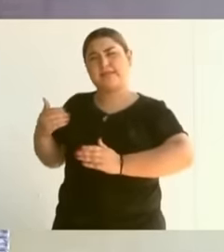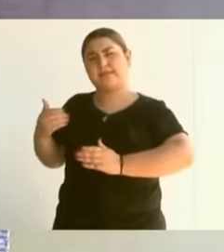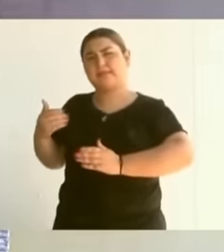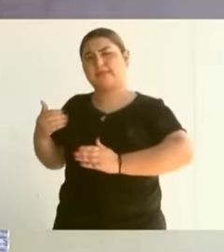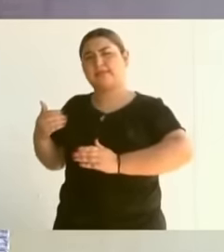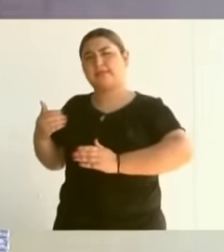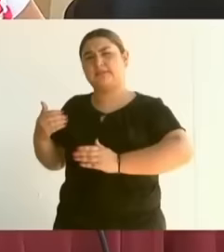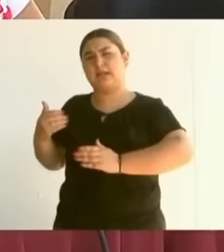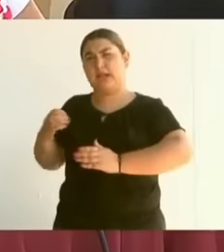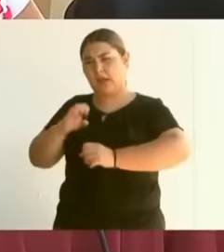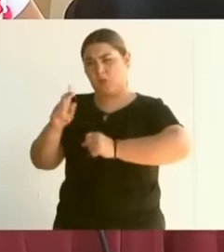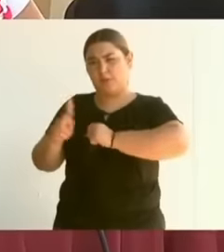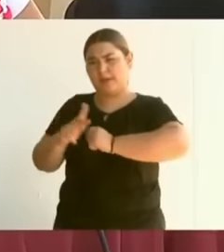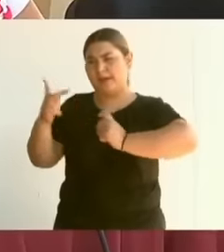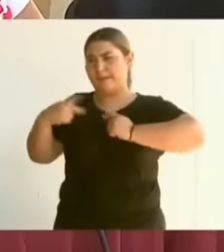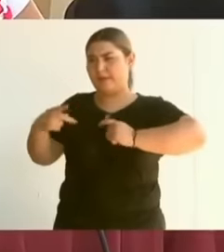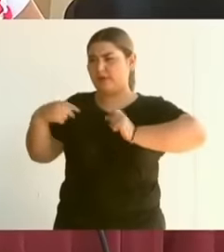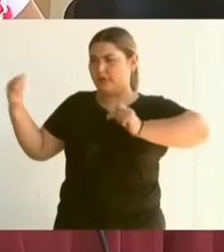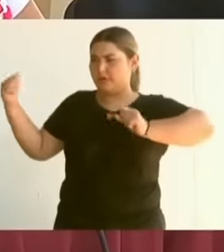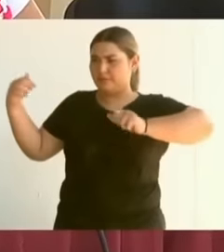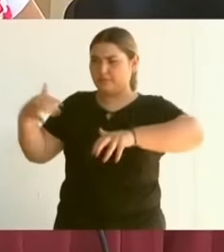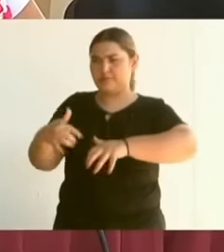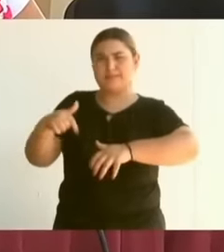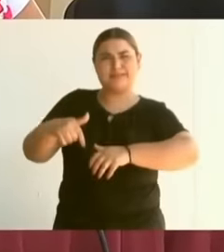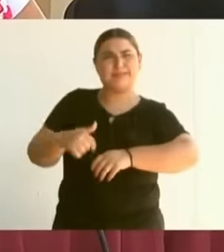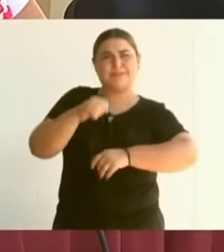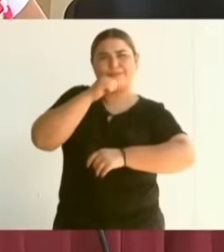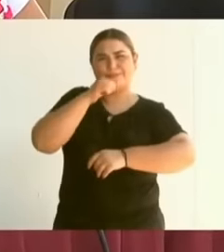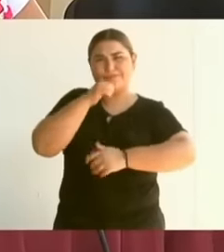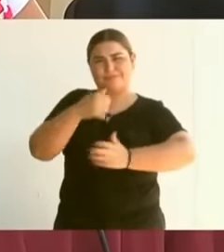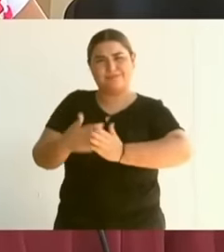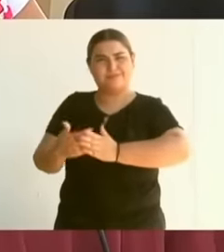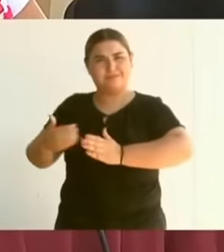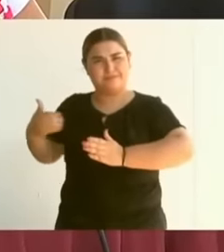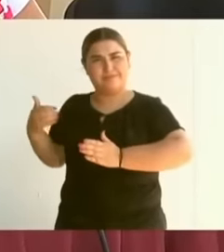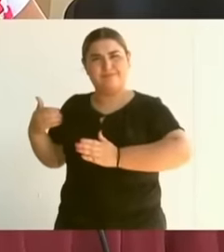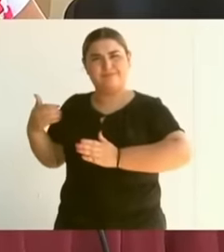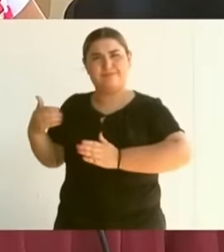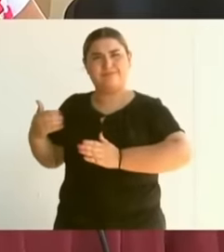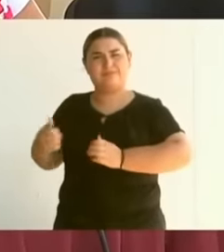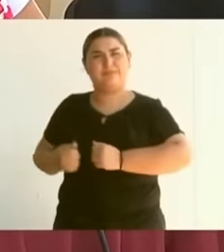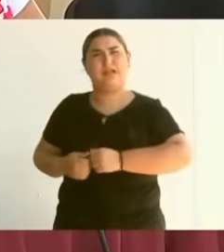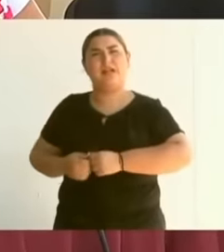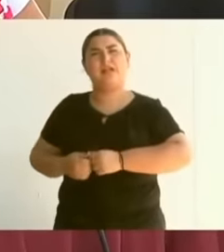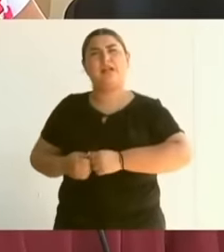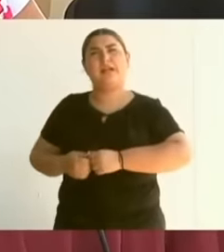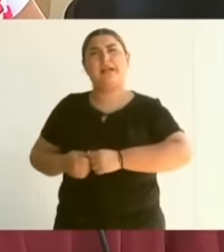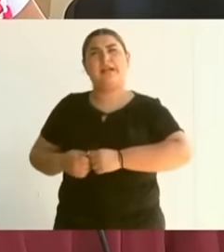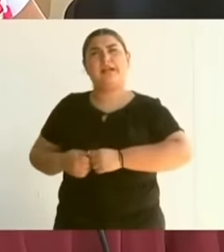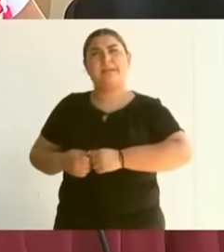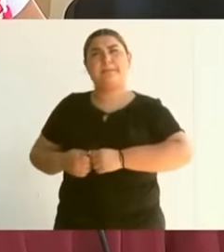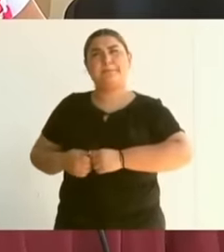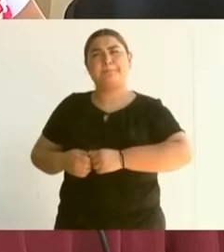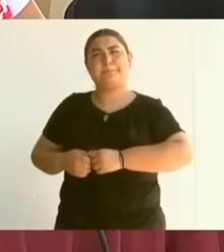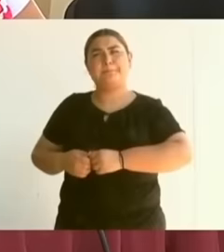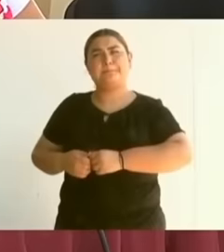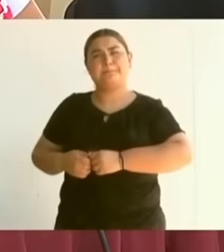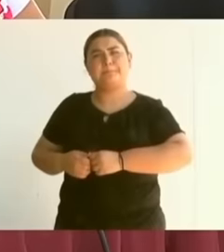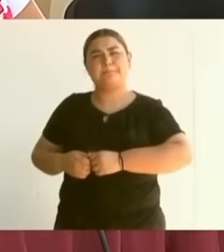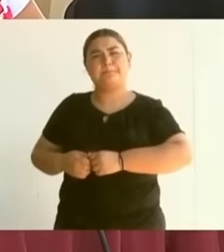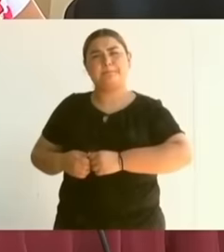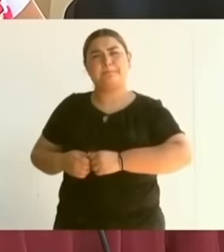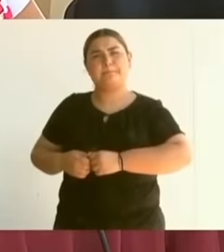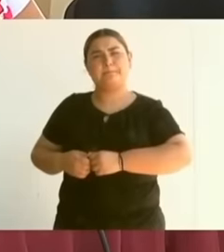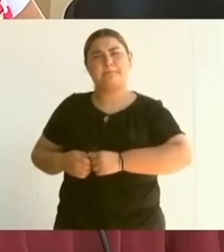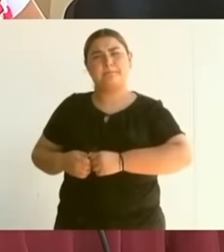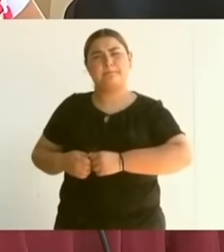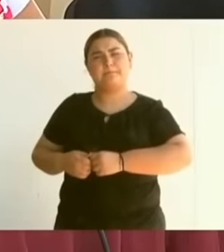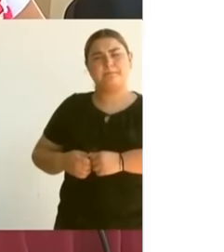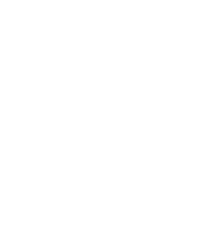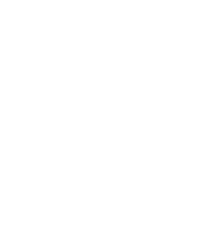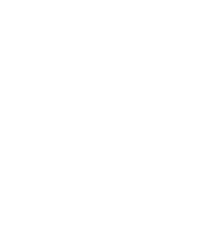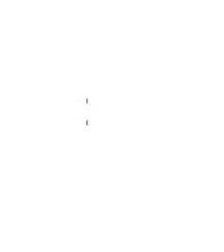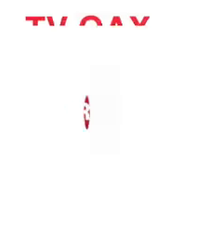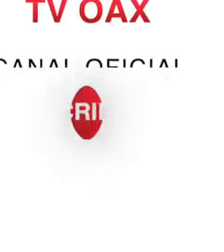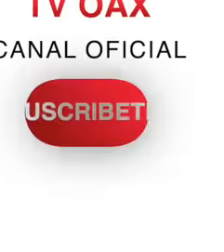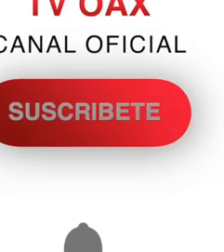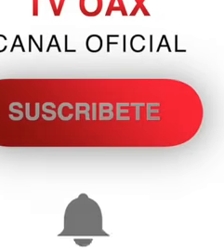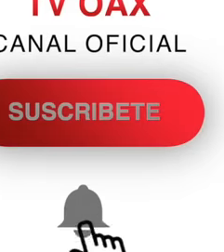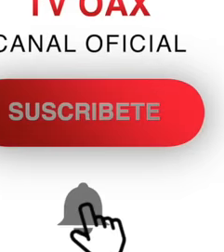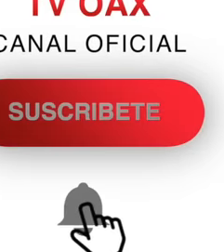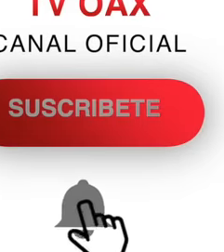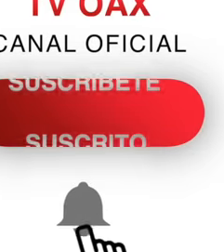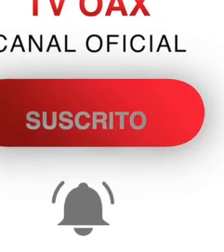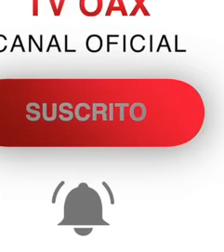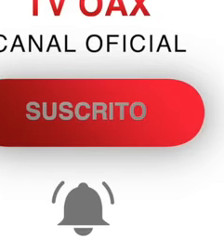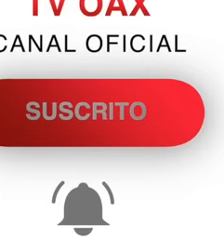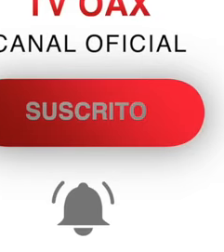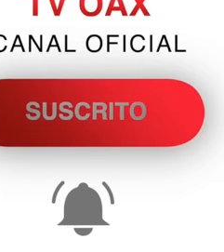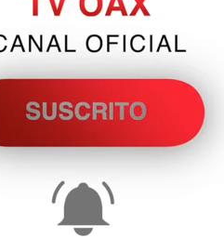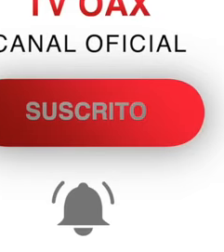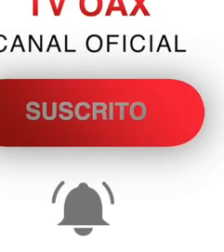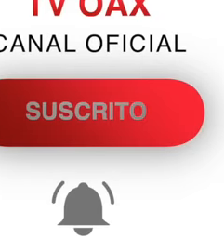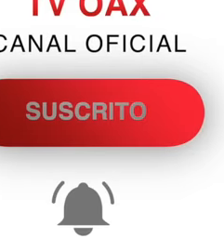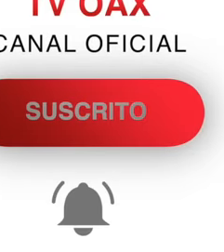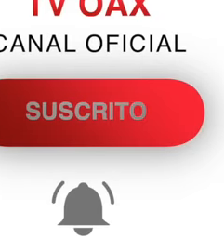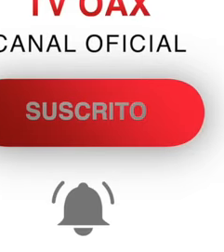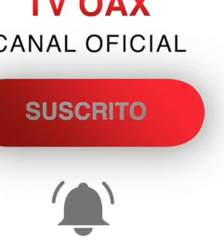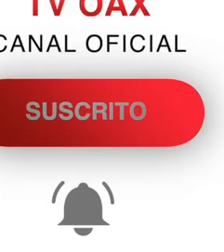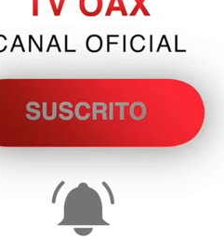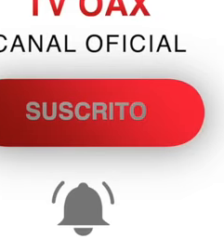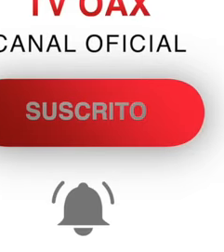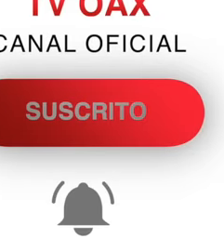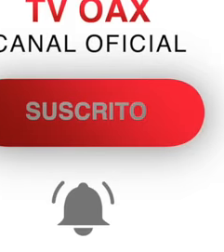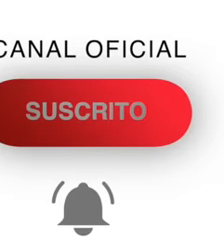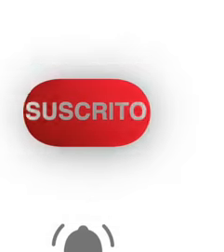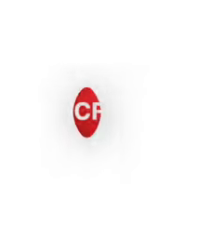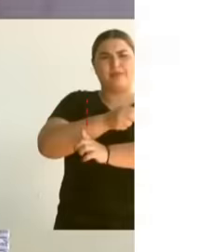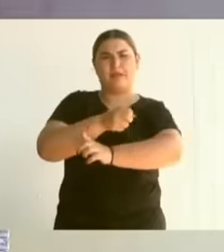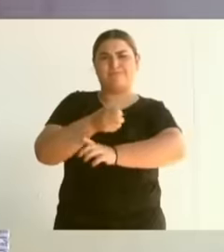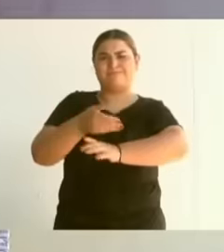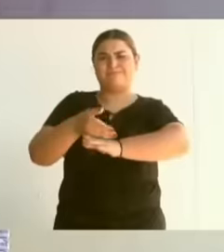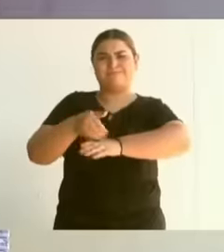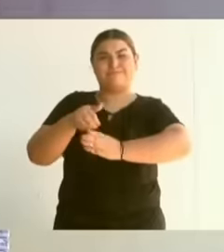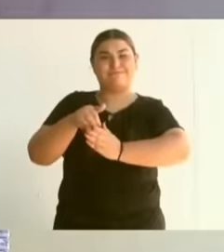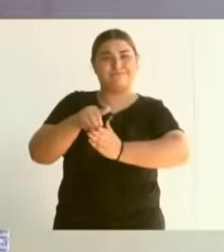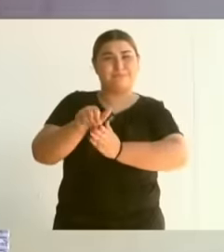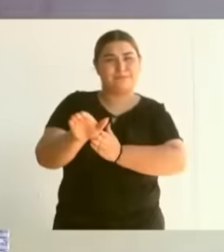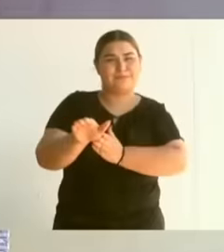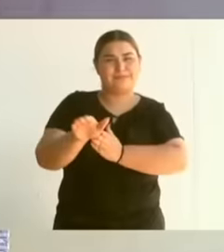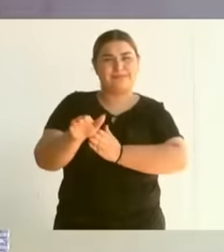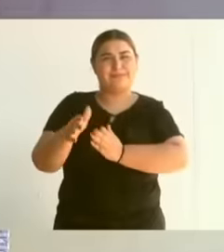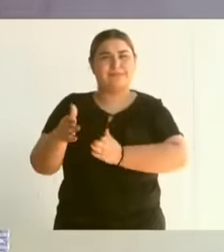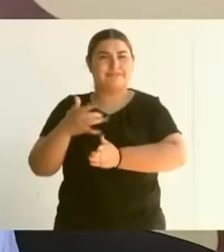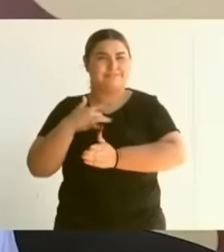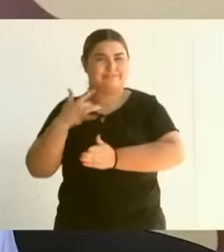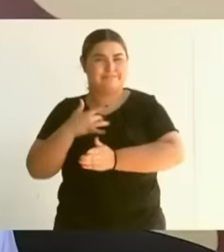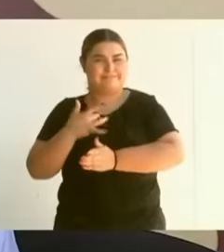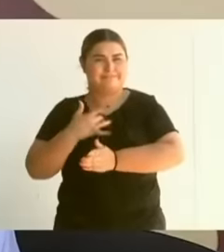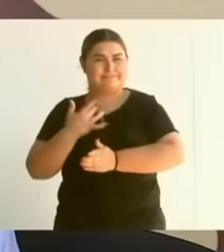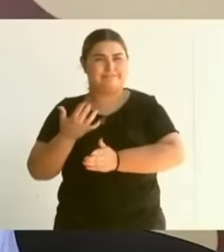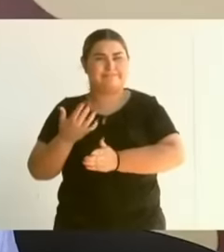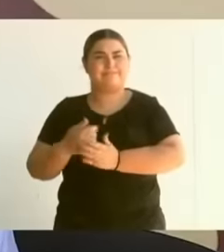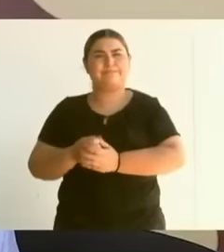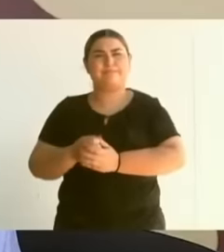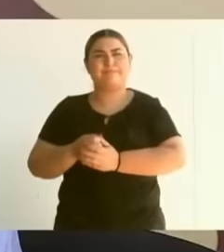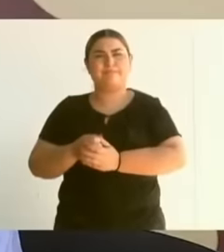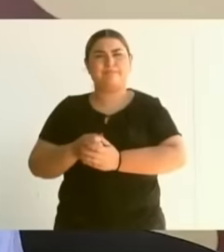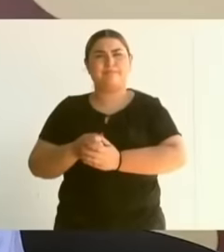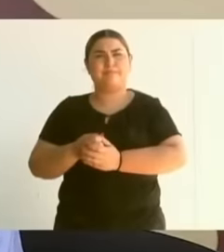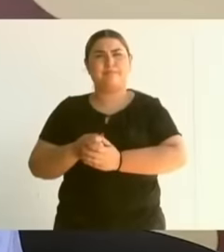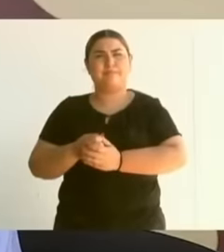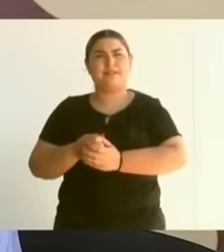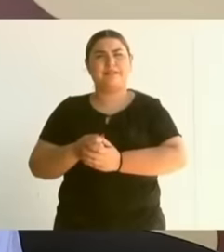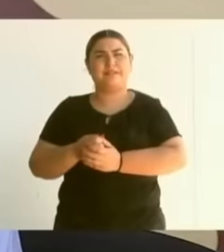when what is known as the conquest is carried out, it is an invasion. Better said, of